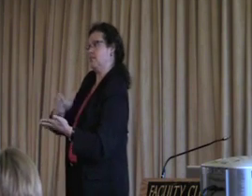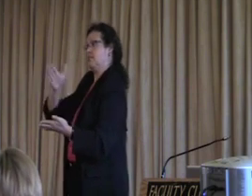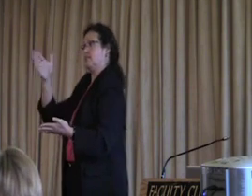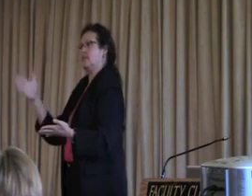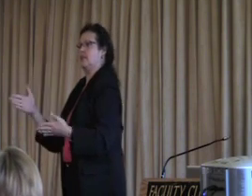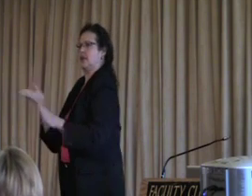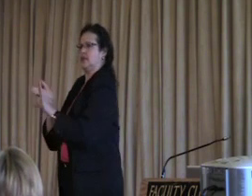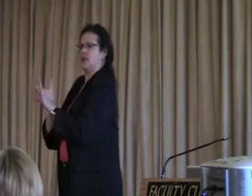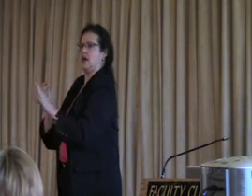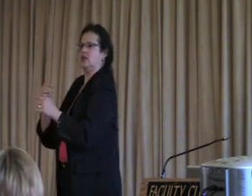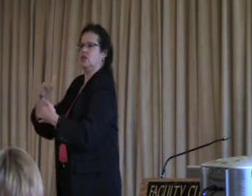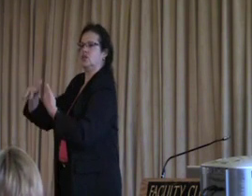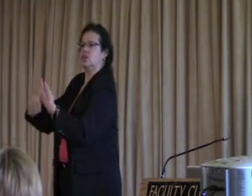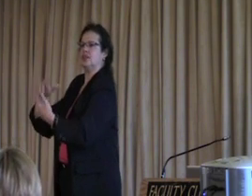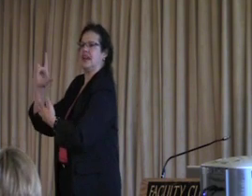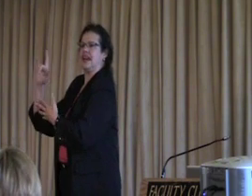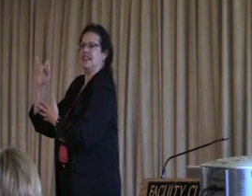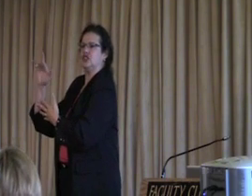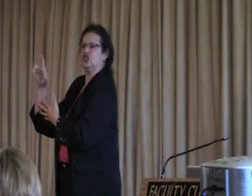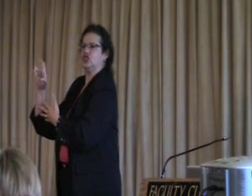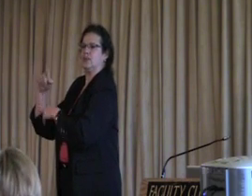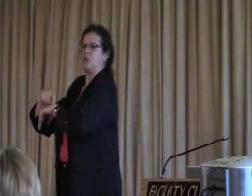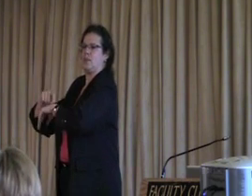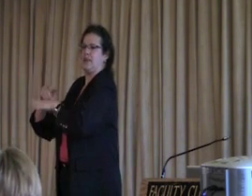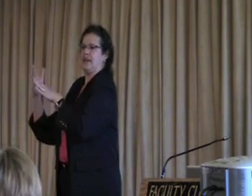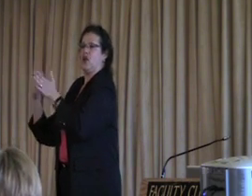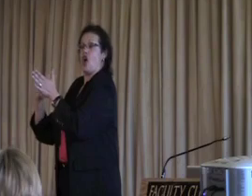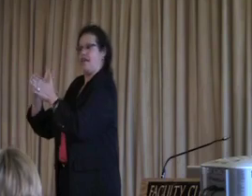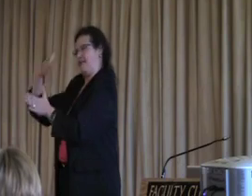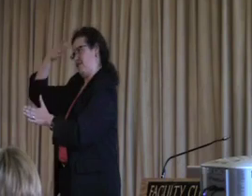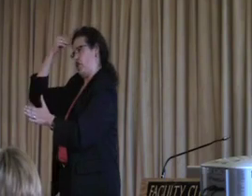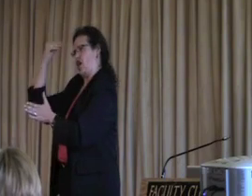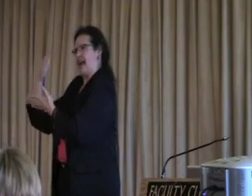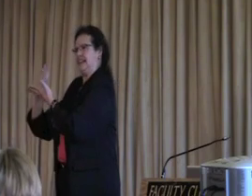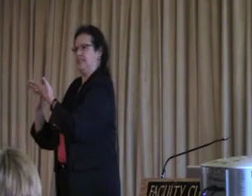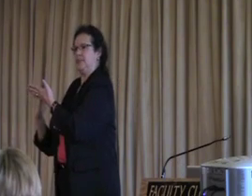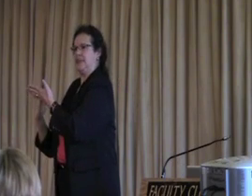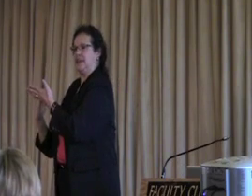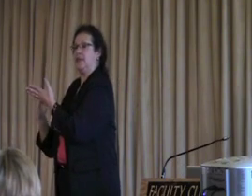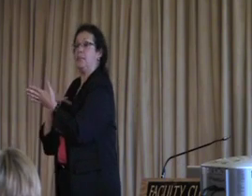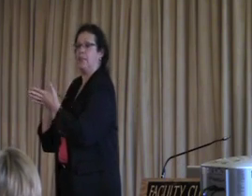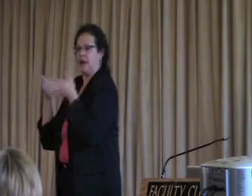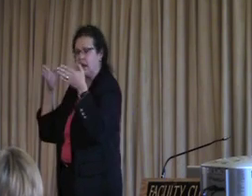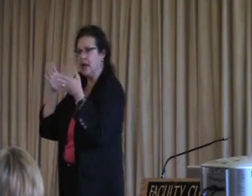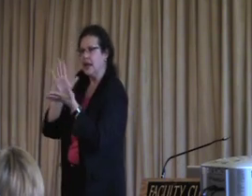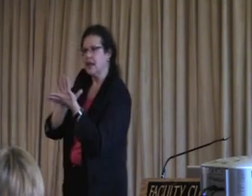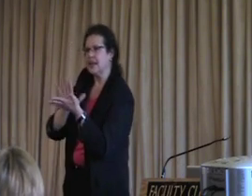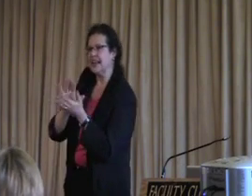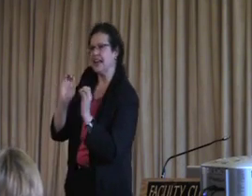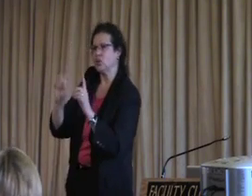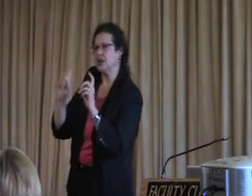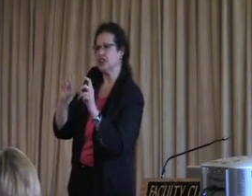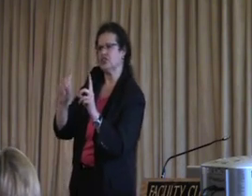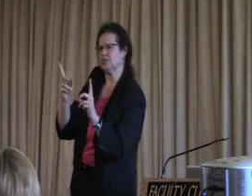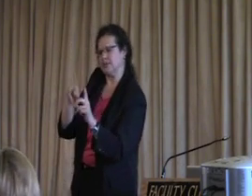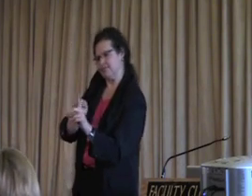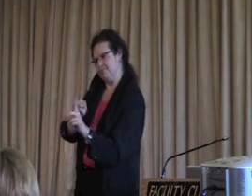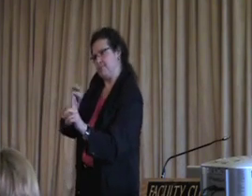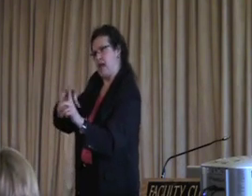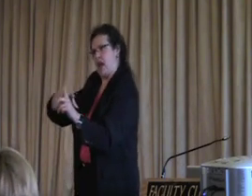looked at children not only in schools but the forgotten aspect, which is the psychological